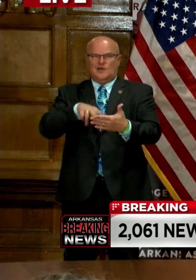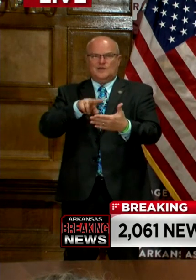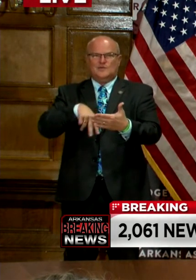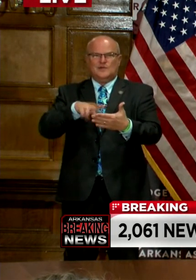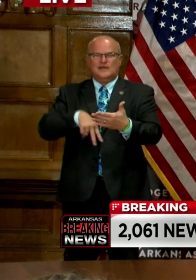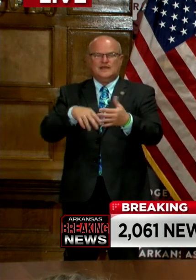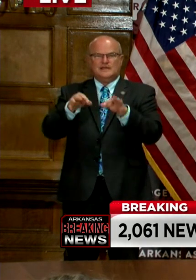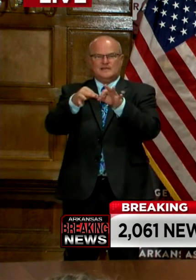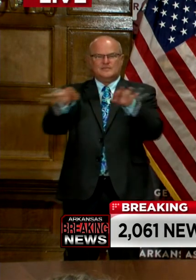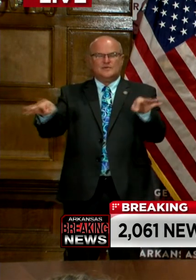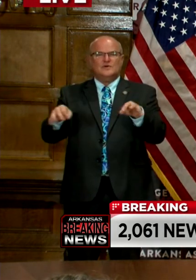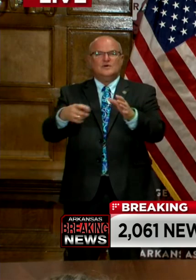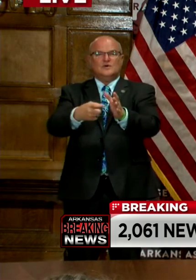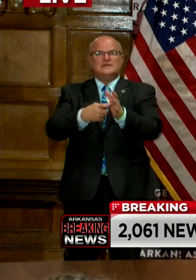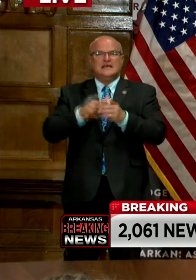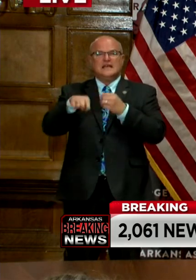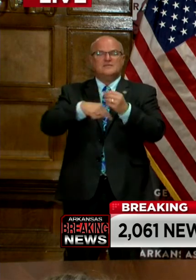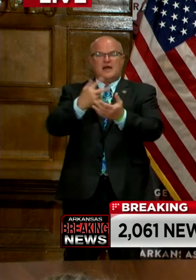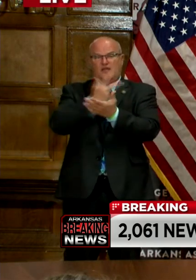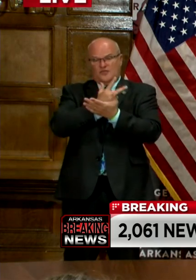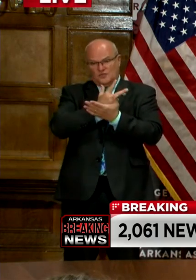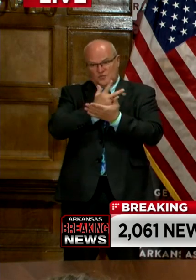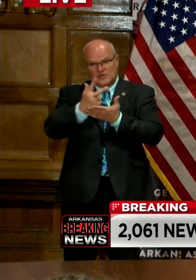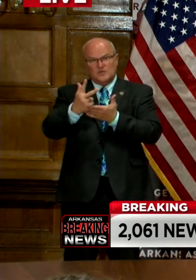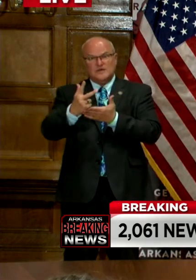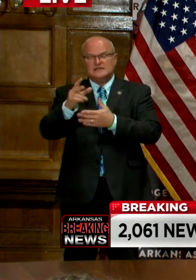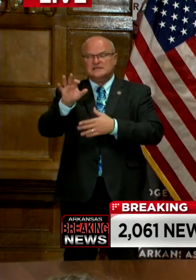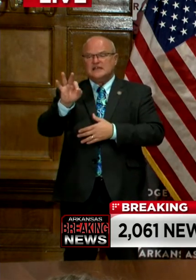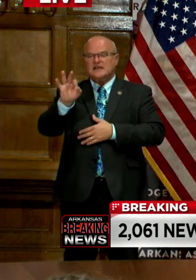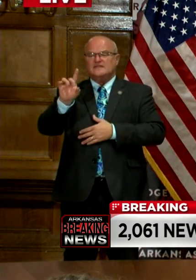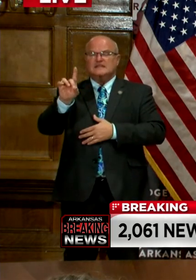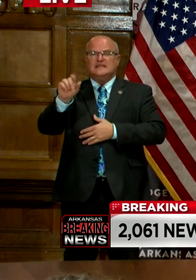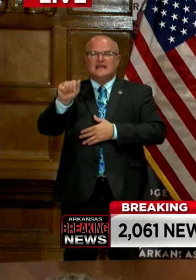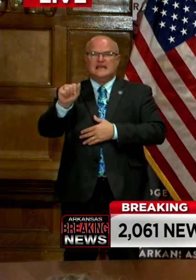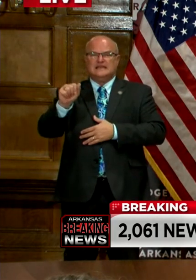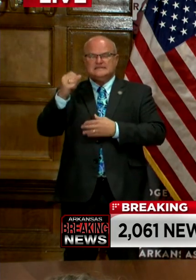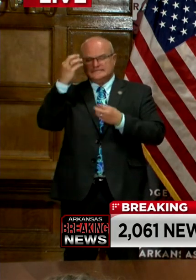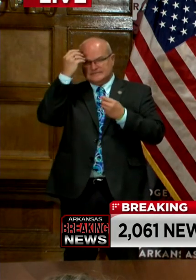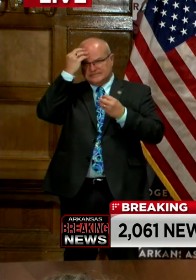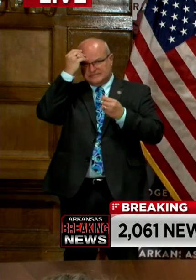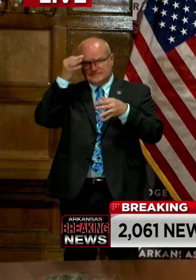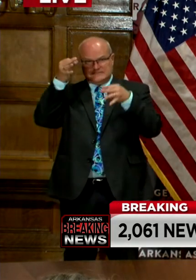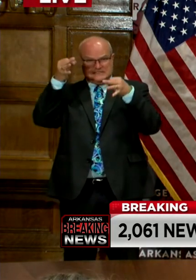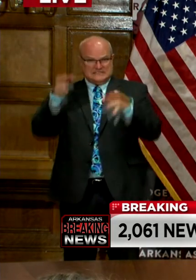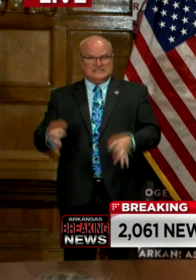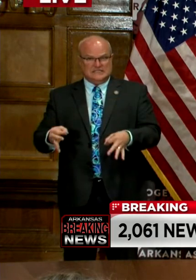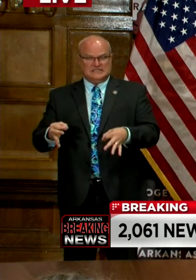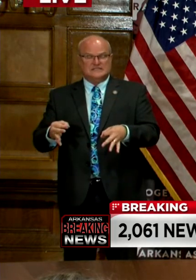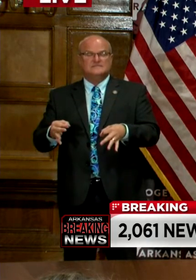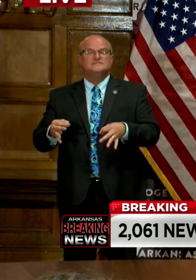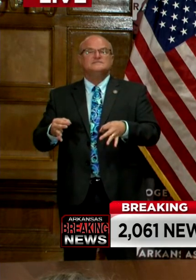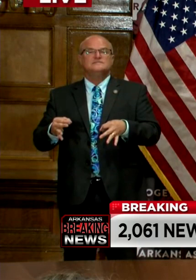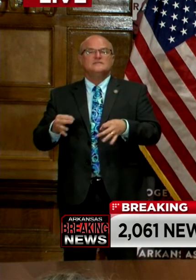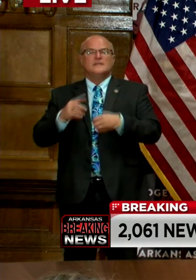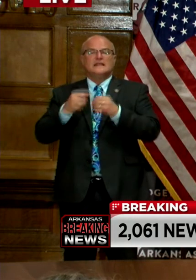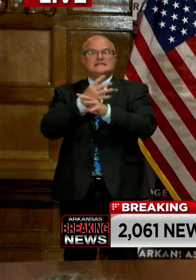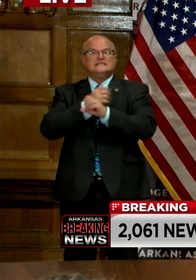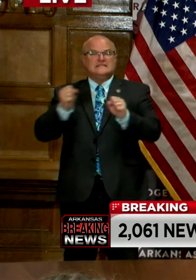SUBMITTED THEIR PAPERWORK TO THE F.D.A. FOR EUA APPROVAL. IT WILL TAKE THREE WEEKS FOR THE